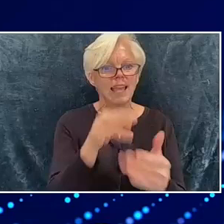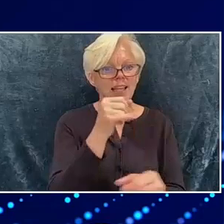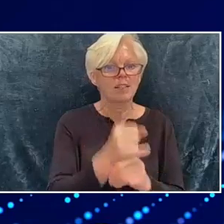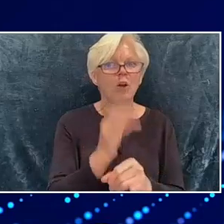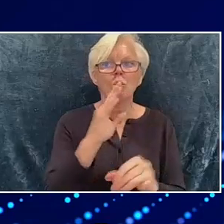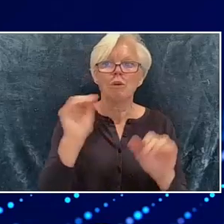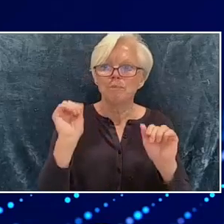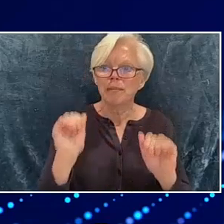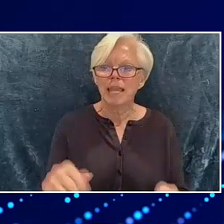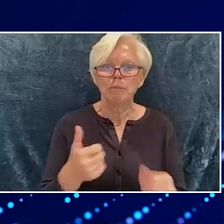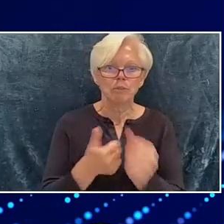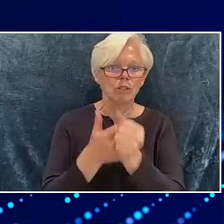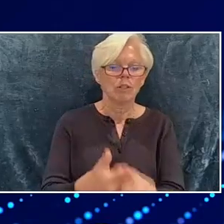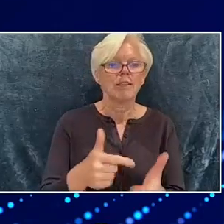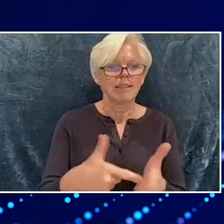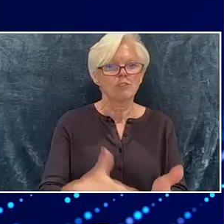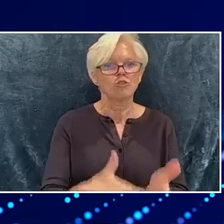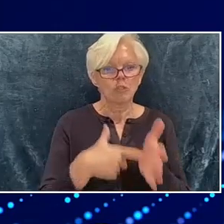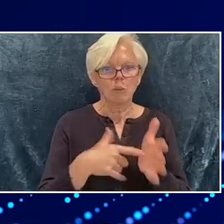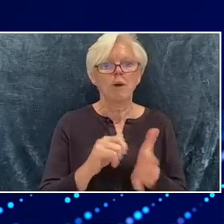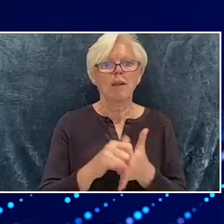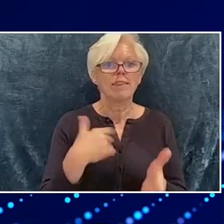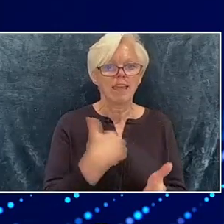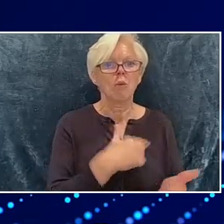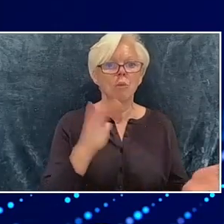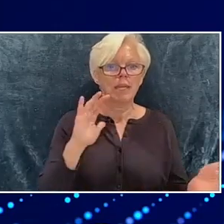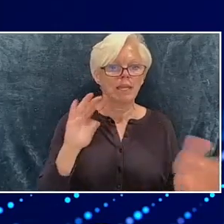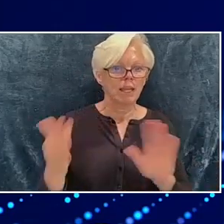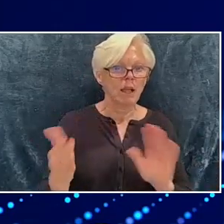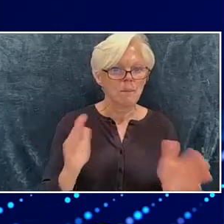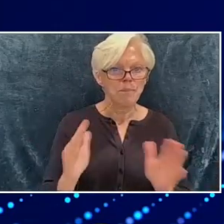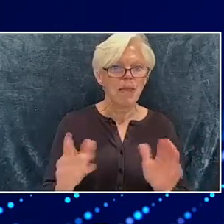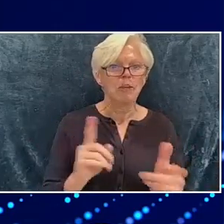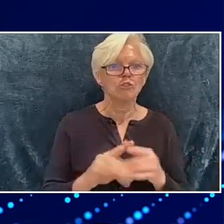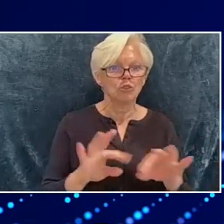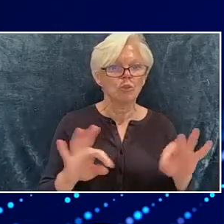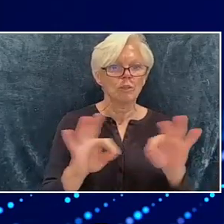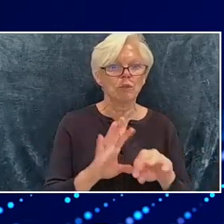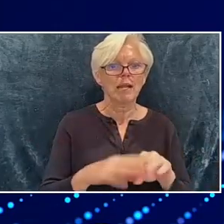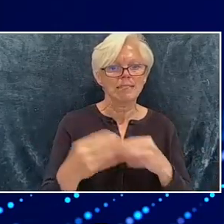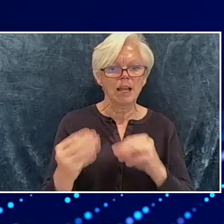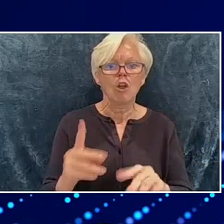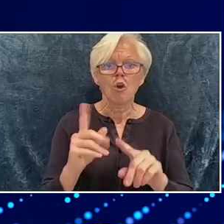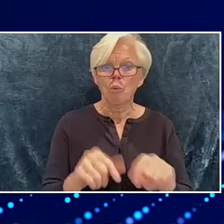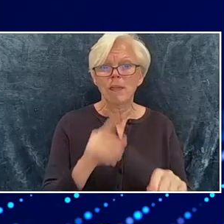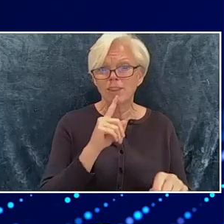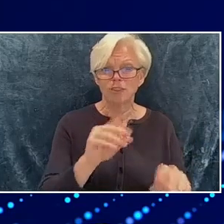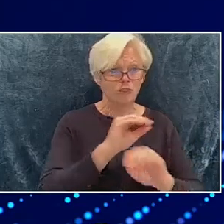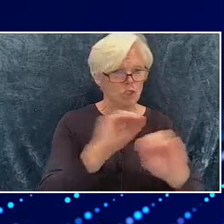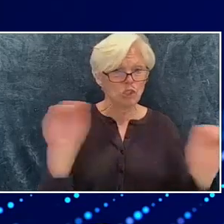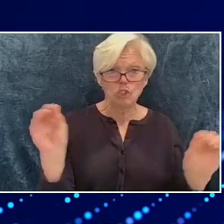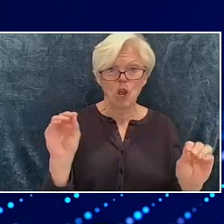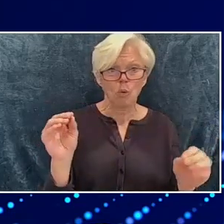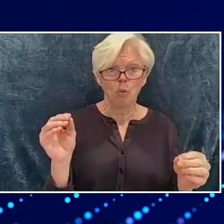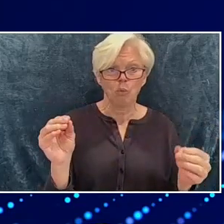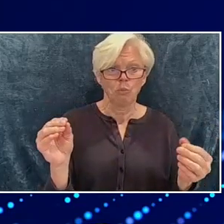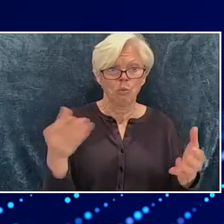adhere to this requirement that we compare to the price on the market when there is actually no- there is no way to do that.